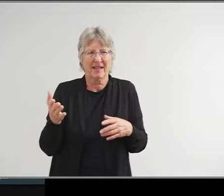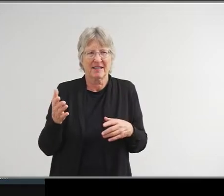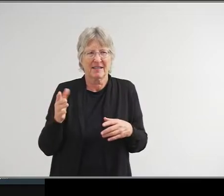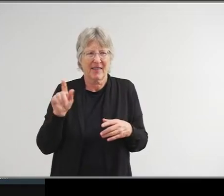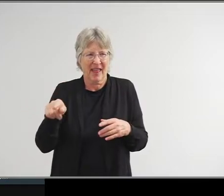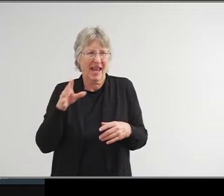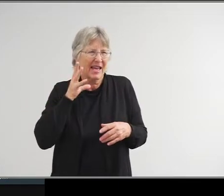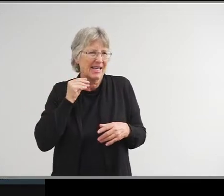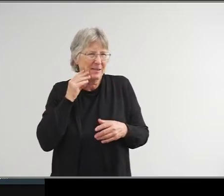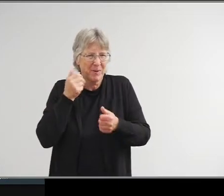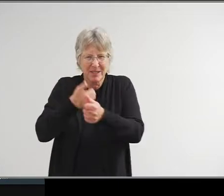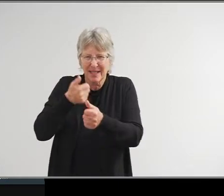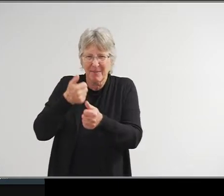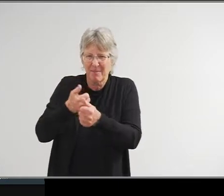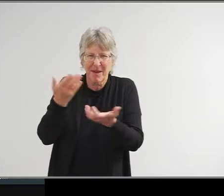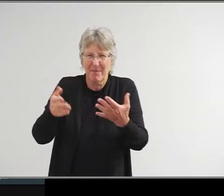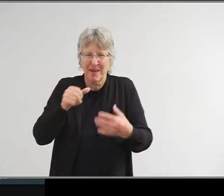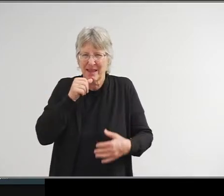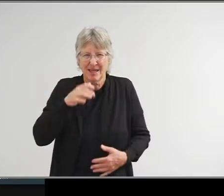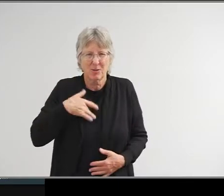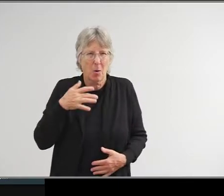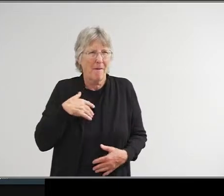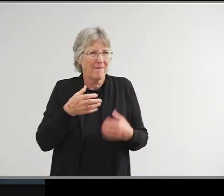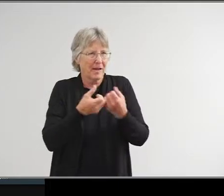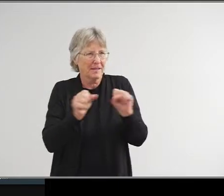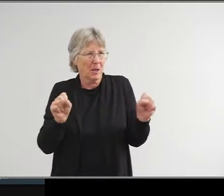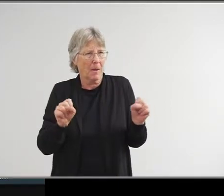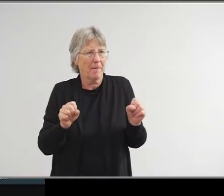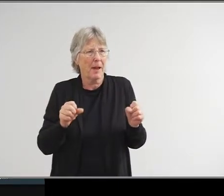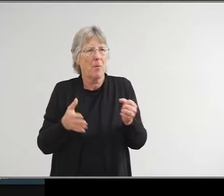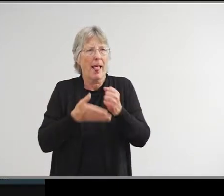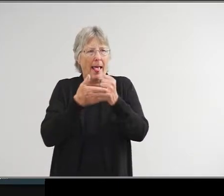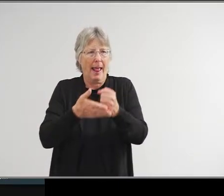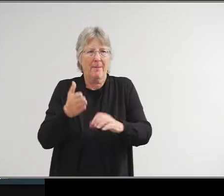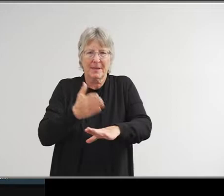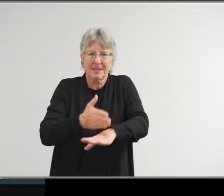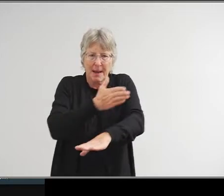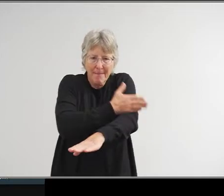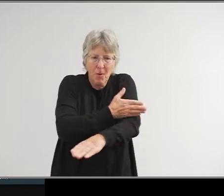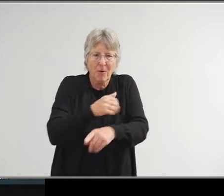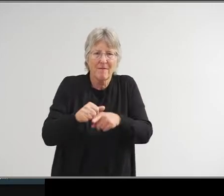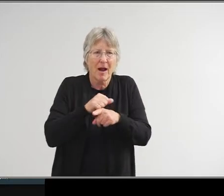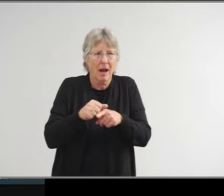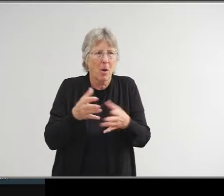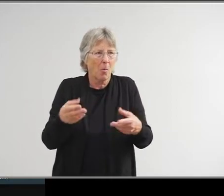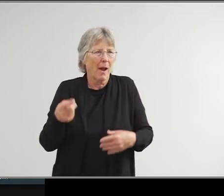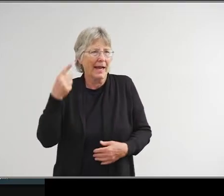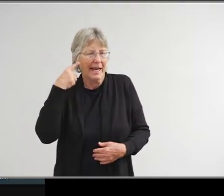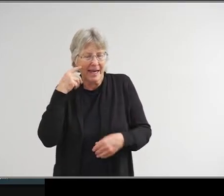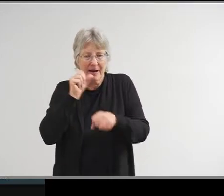so that we can continue to better our practices. We want to hear from employees who have concerns